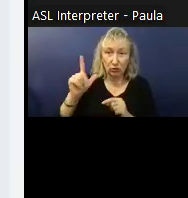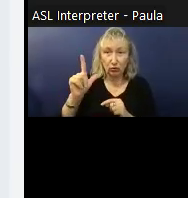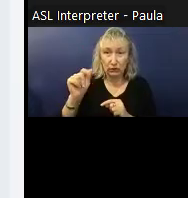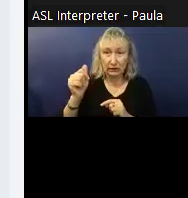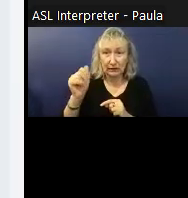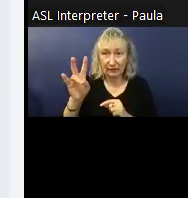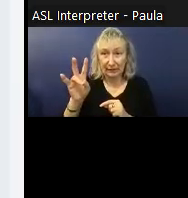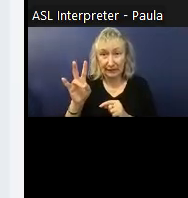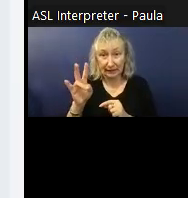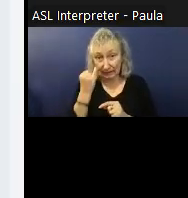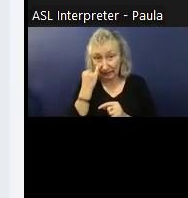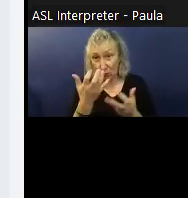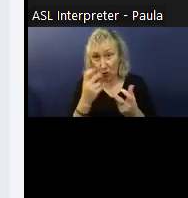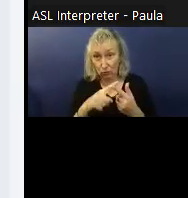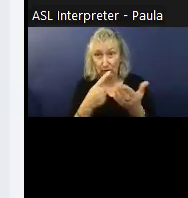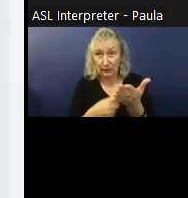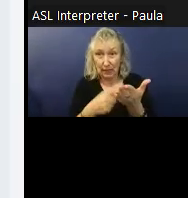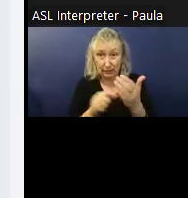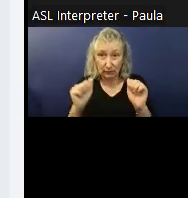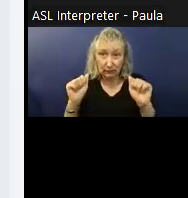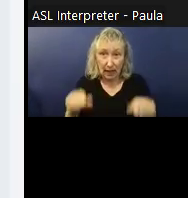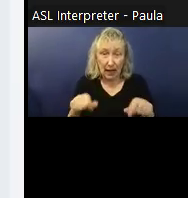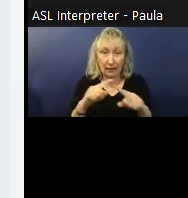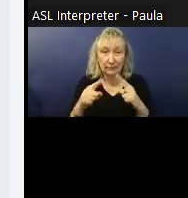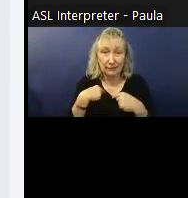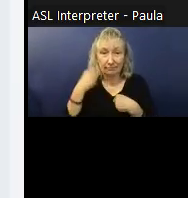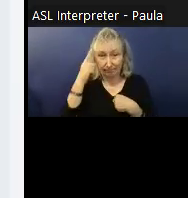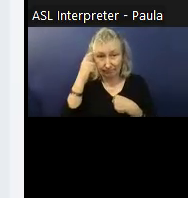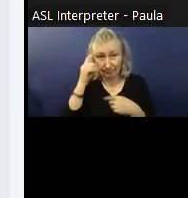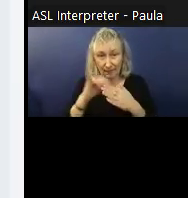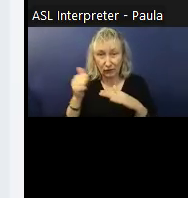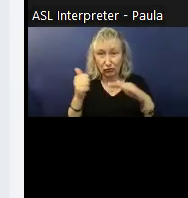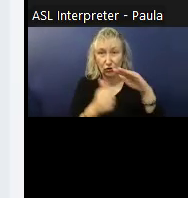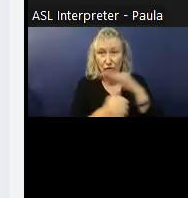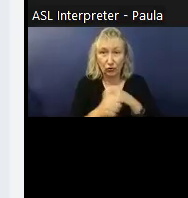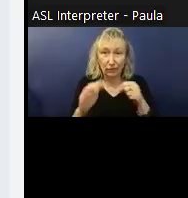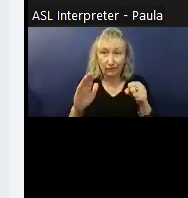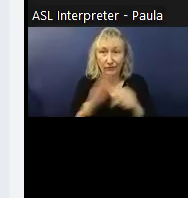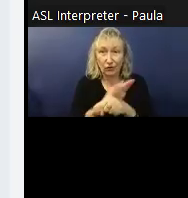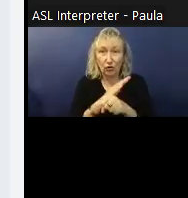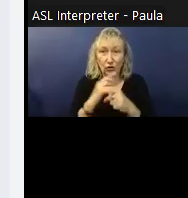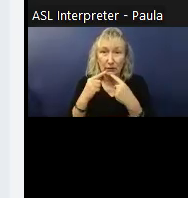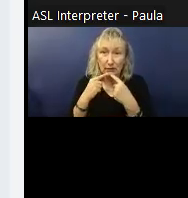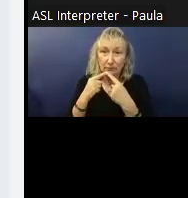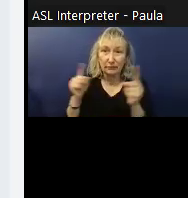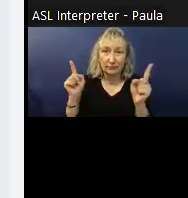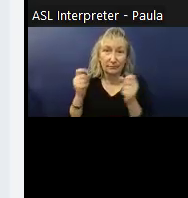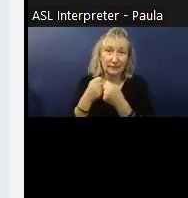But it is probably more under what you have as a category of Full disclosure section rather than limited disclosure section.